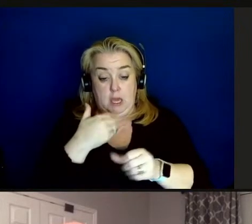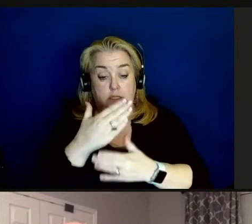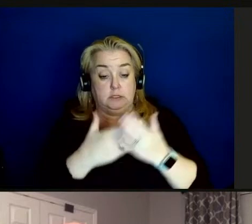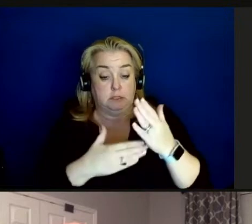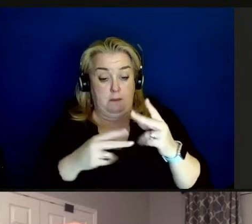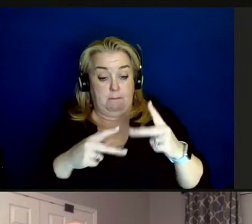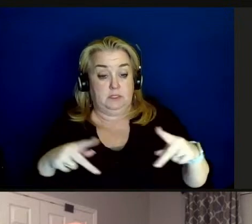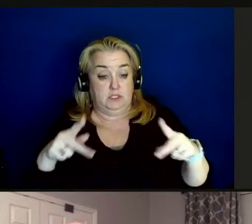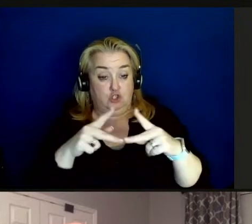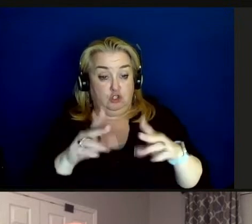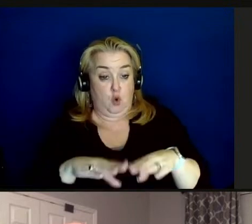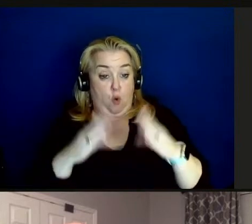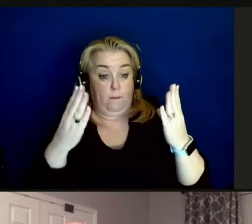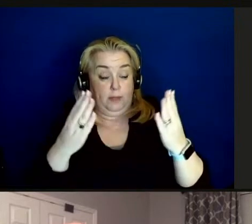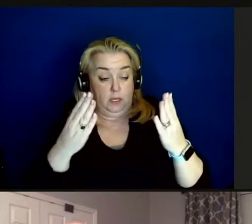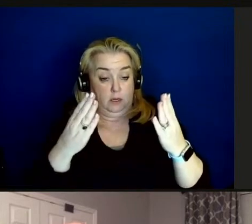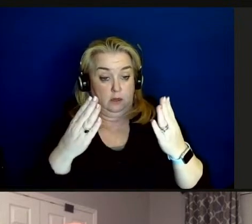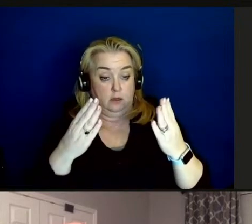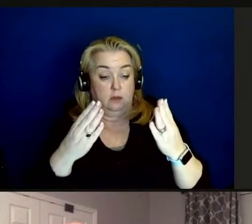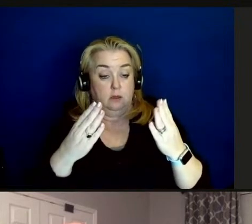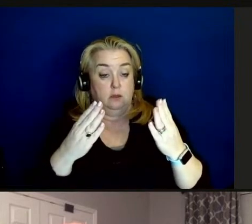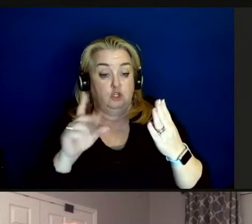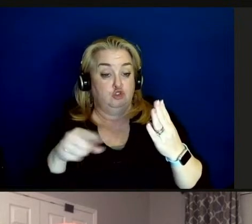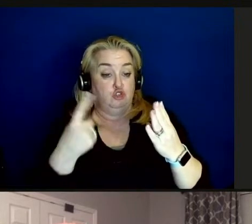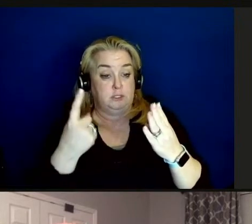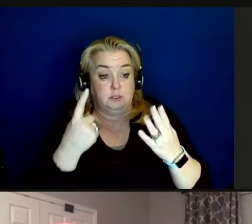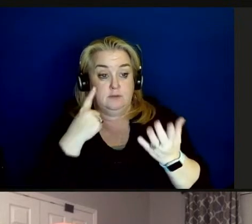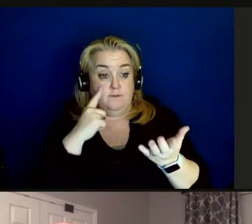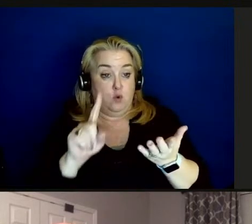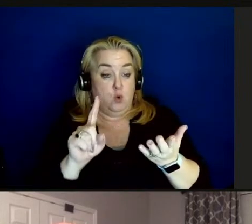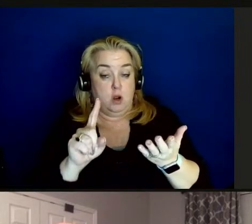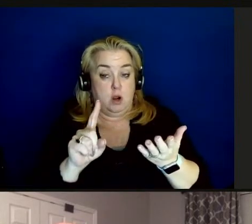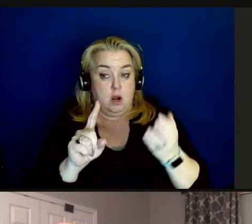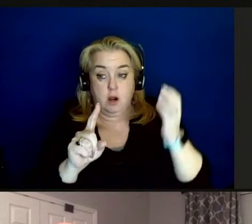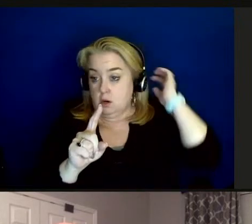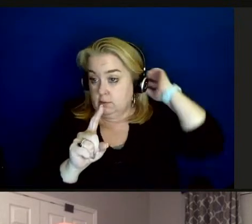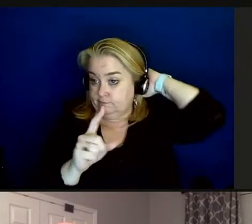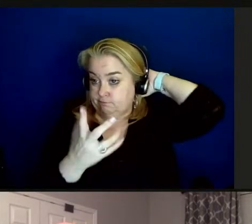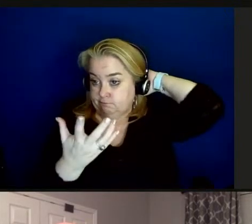THE PRIOR CFO DURING